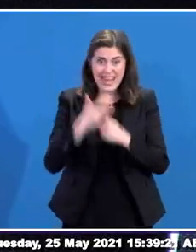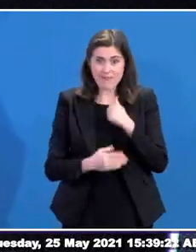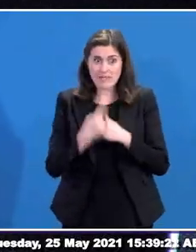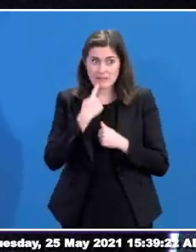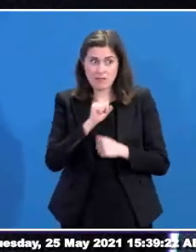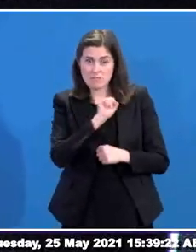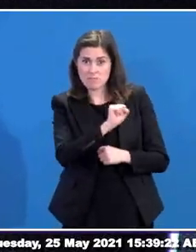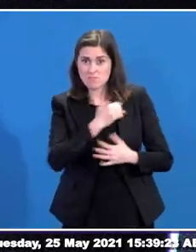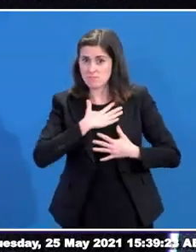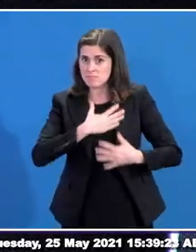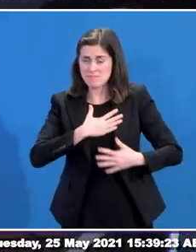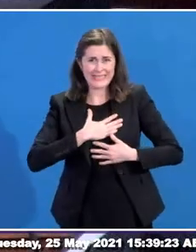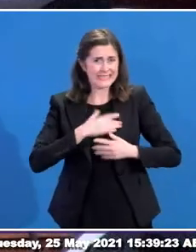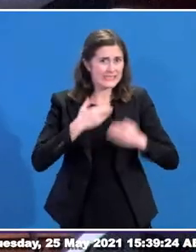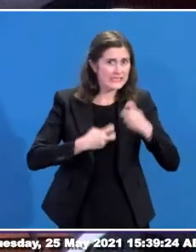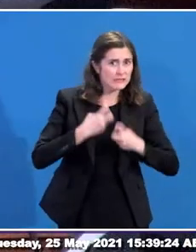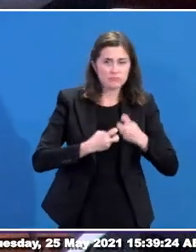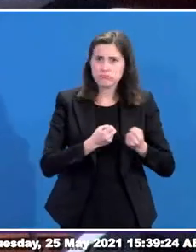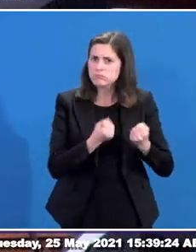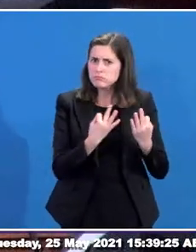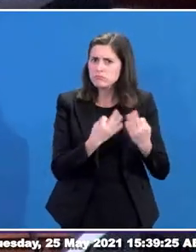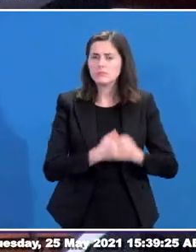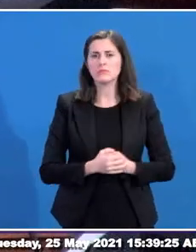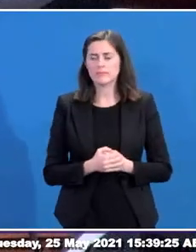And you weren't asked to go beyond just trying to work